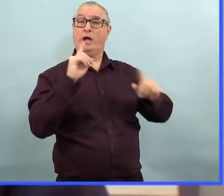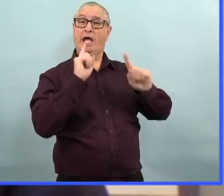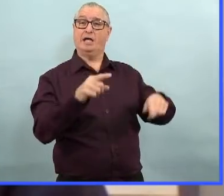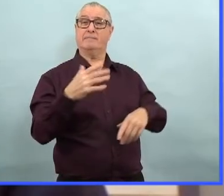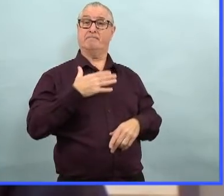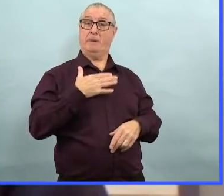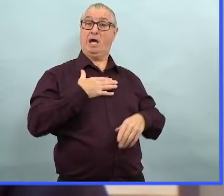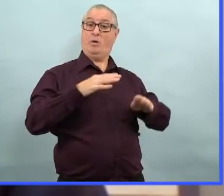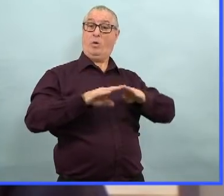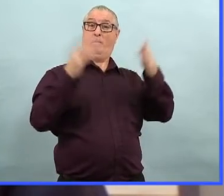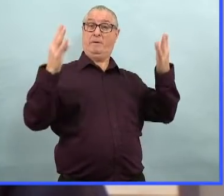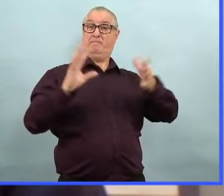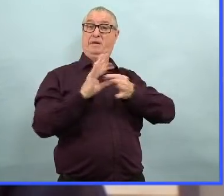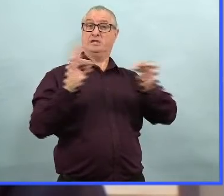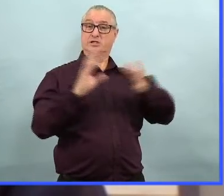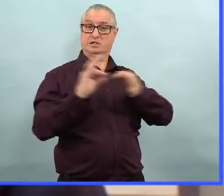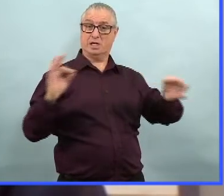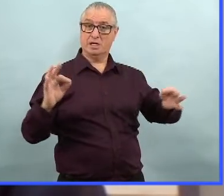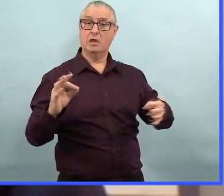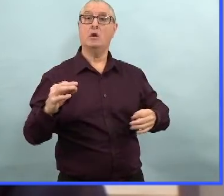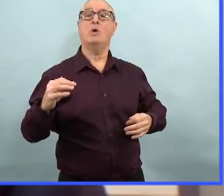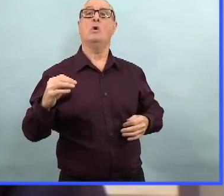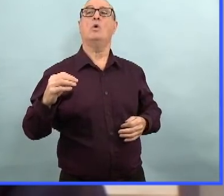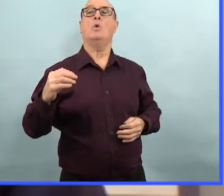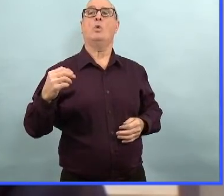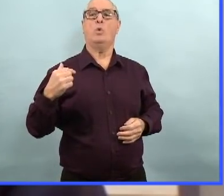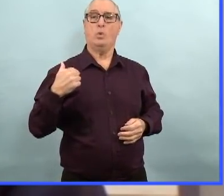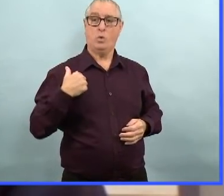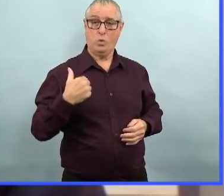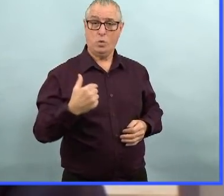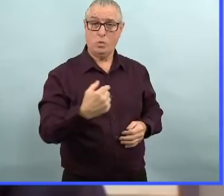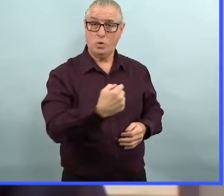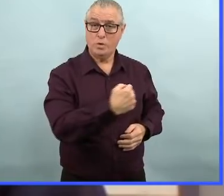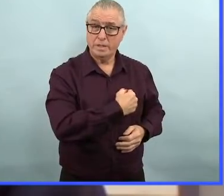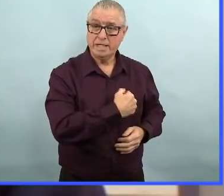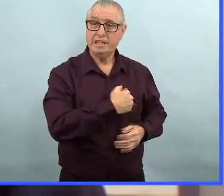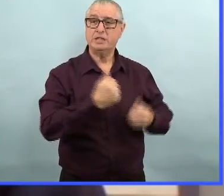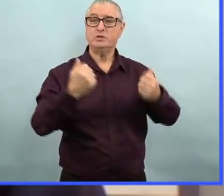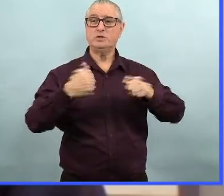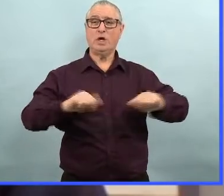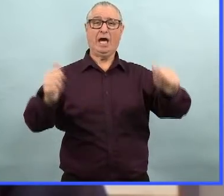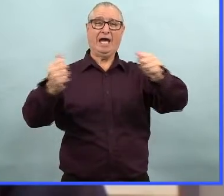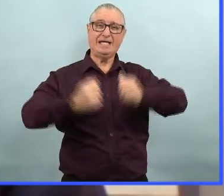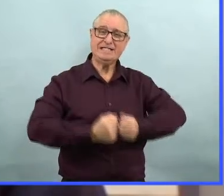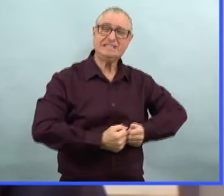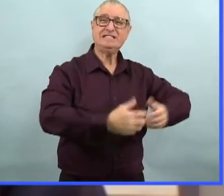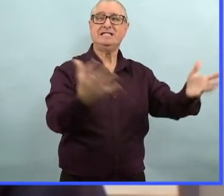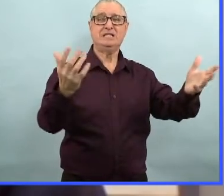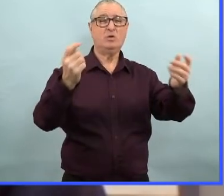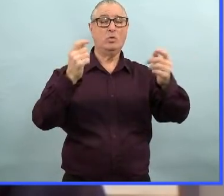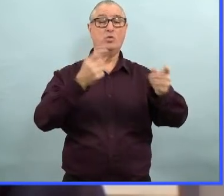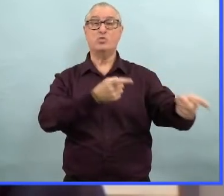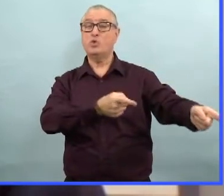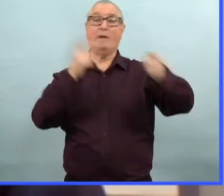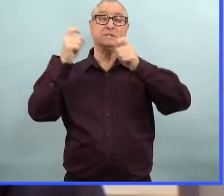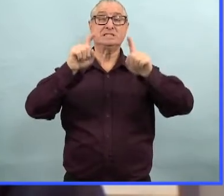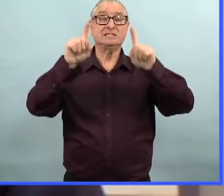increasing the the capacity by distributing the rapid tests uh remember right now there's a lot of